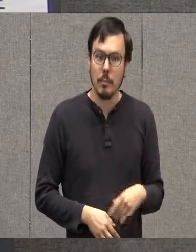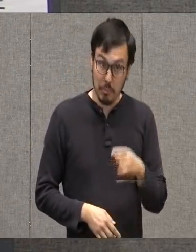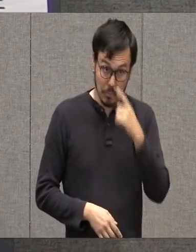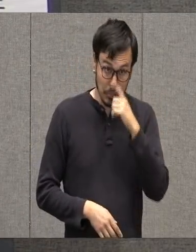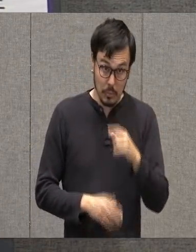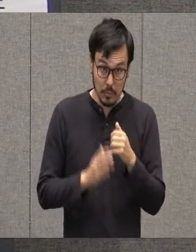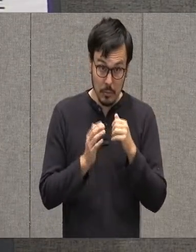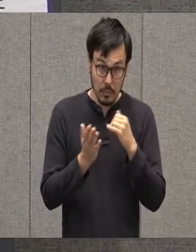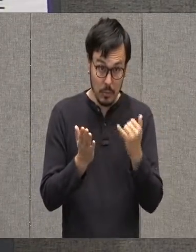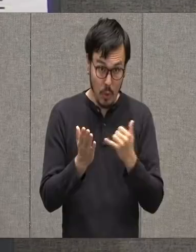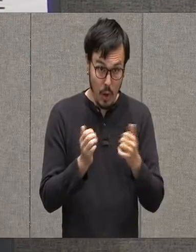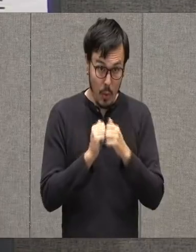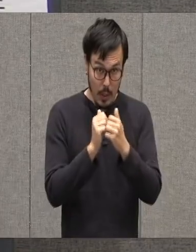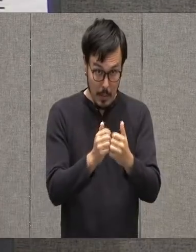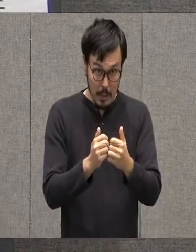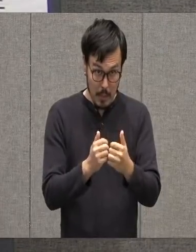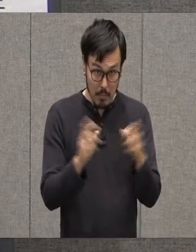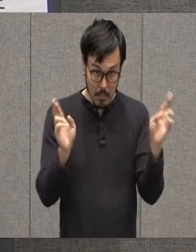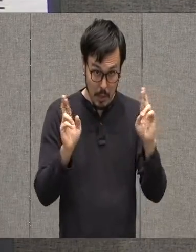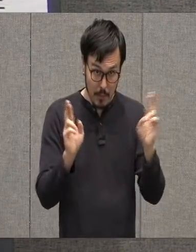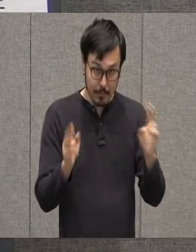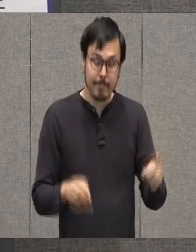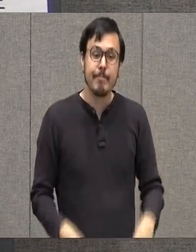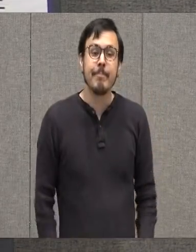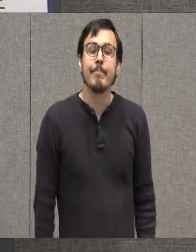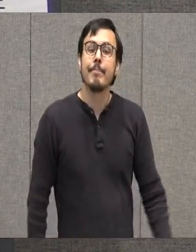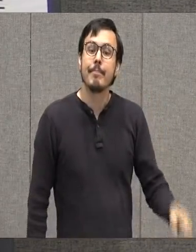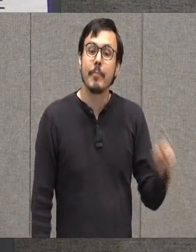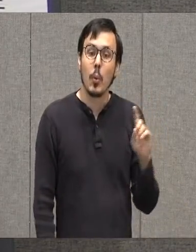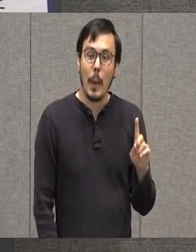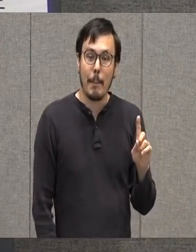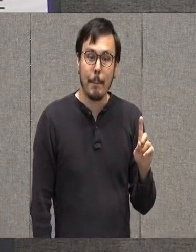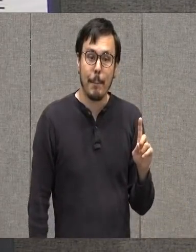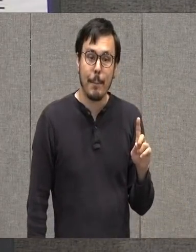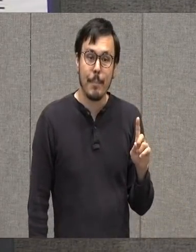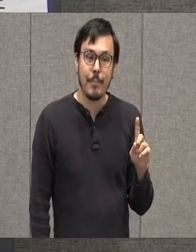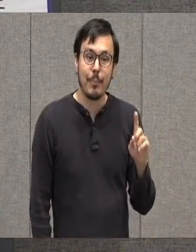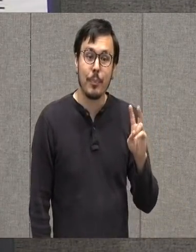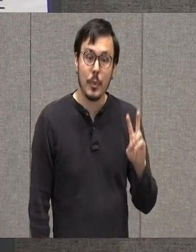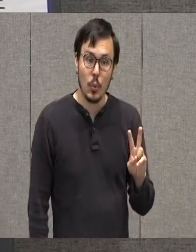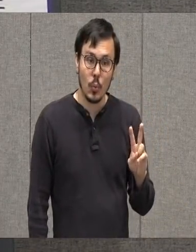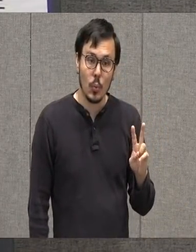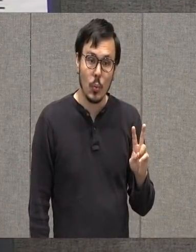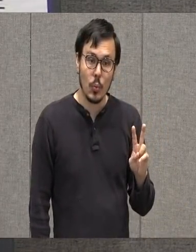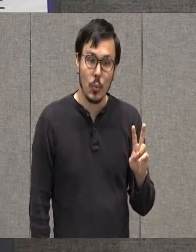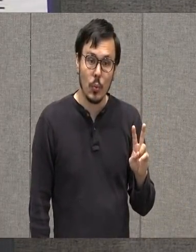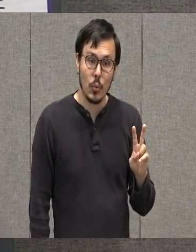One, two, three, four,